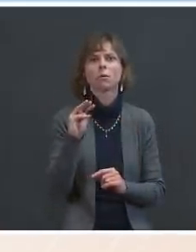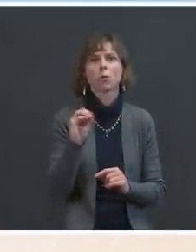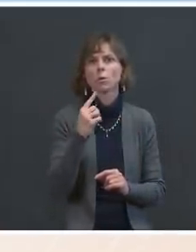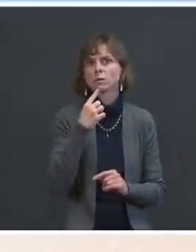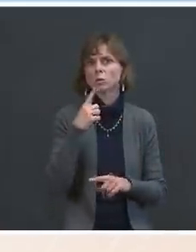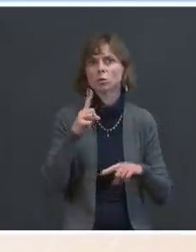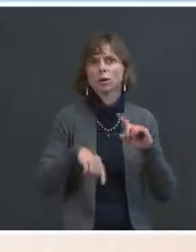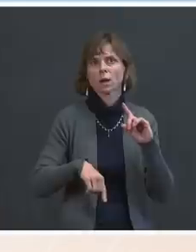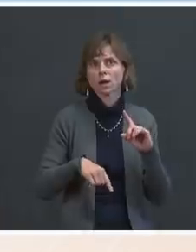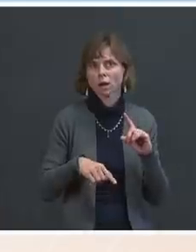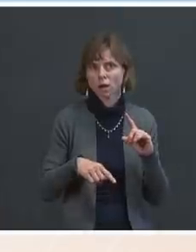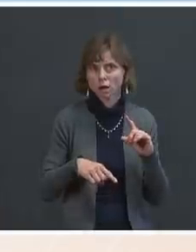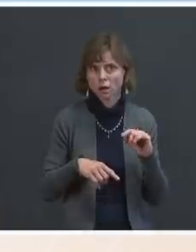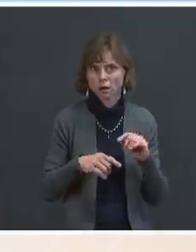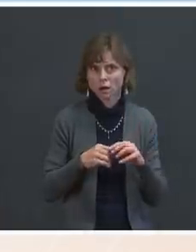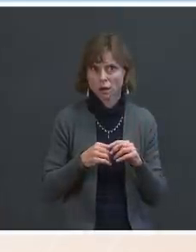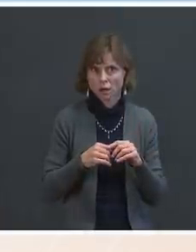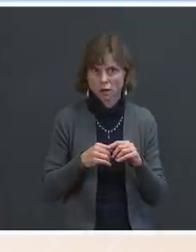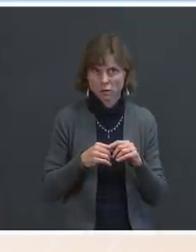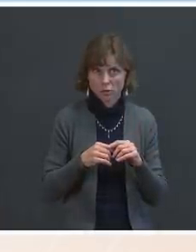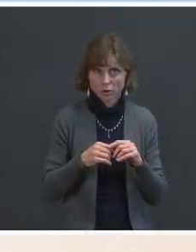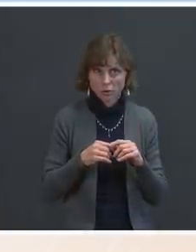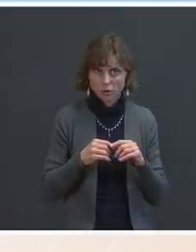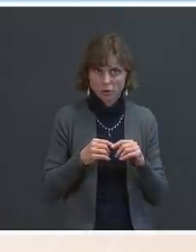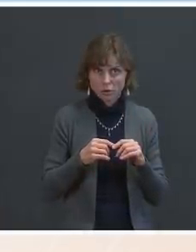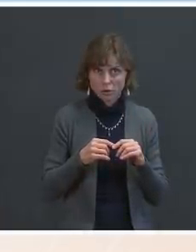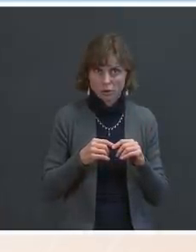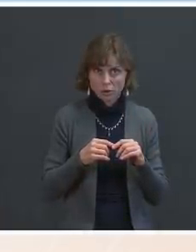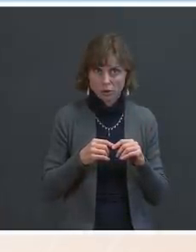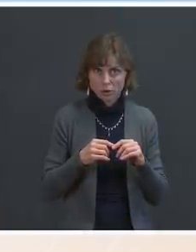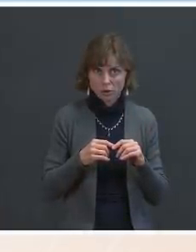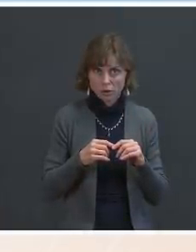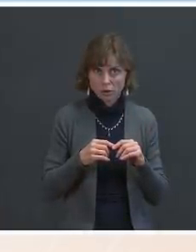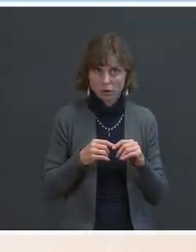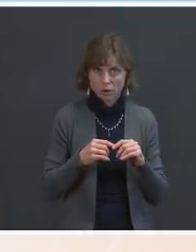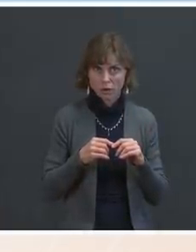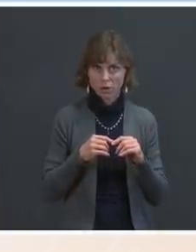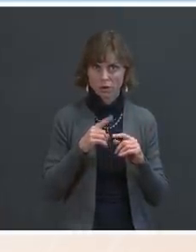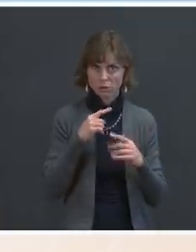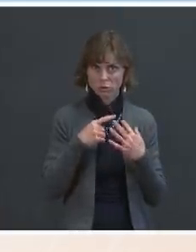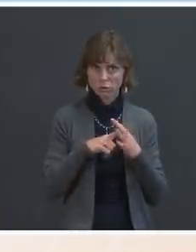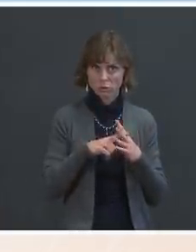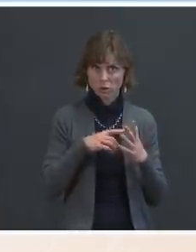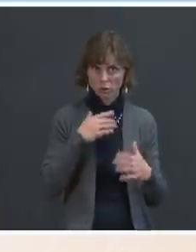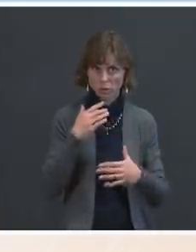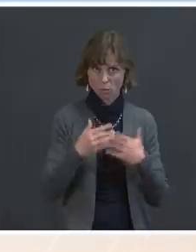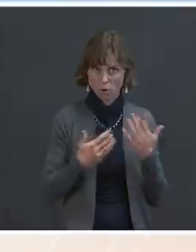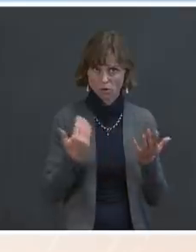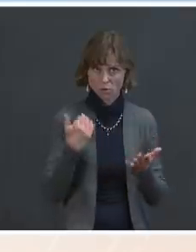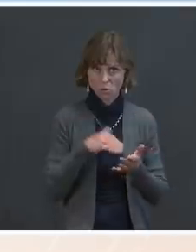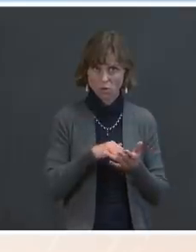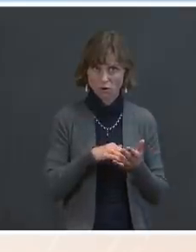the only way to add this ERA to the Constitution is to start the ratification process over. My question is whether the administration